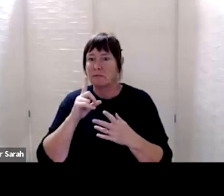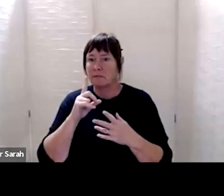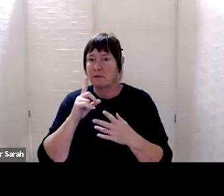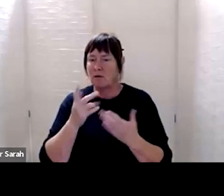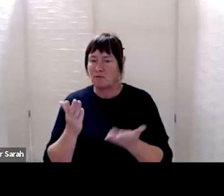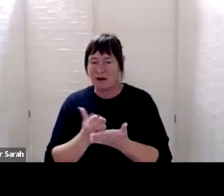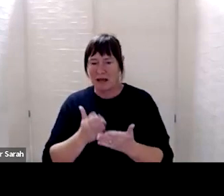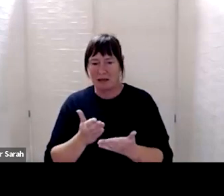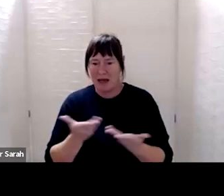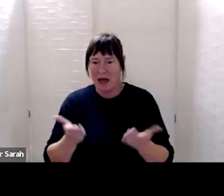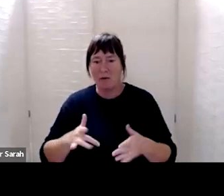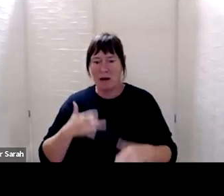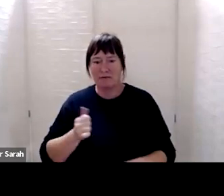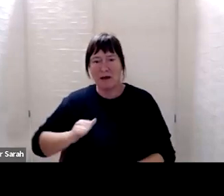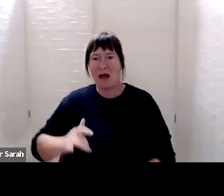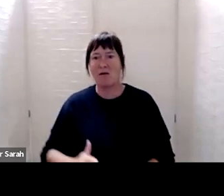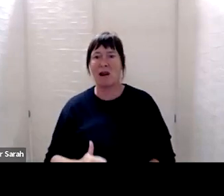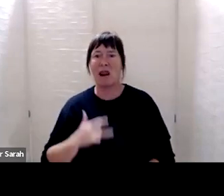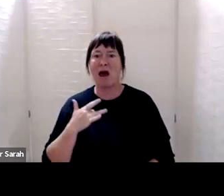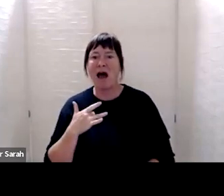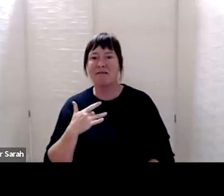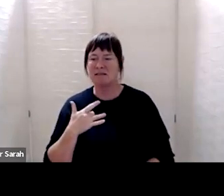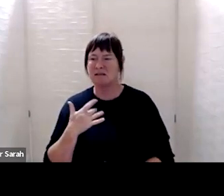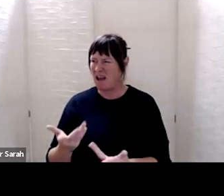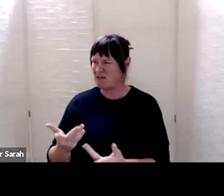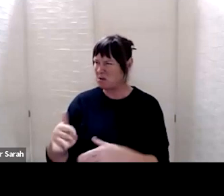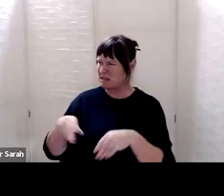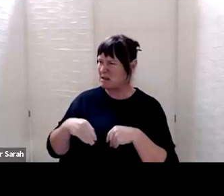the way we live our lives with compromise tools, if you like, because we’re disabled,